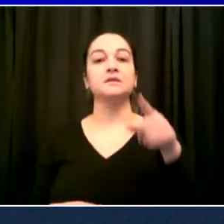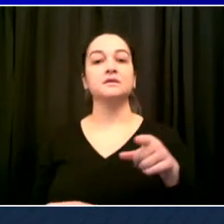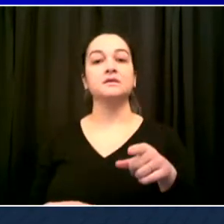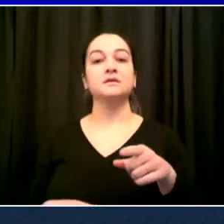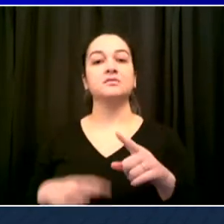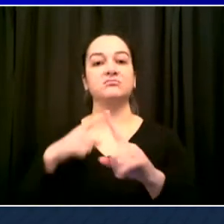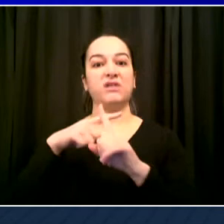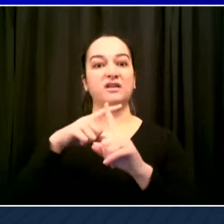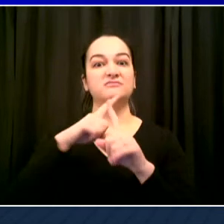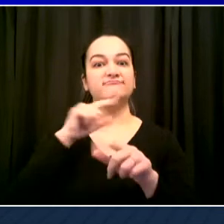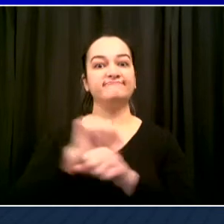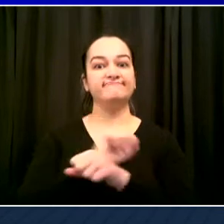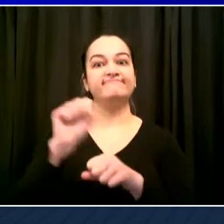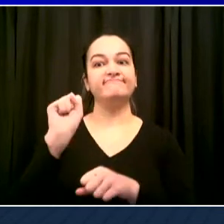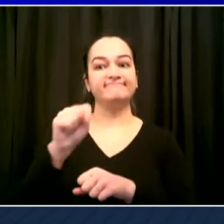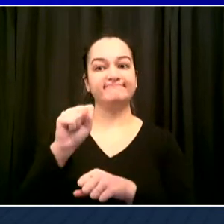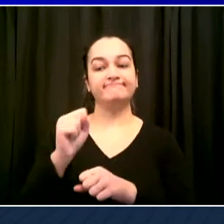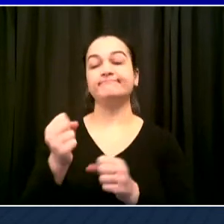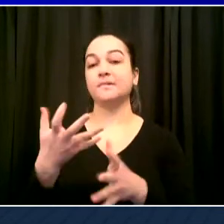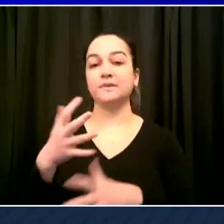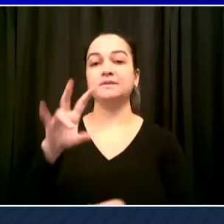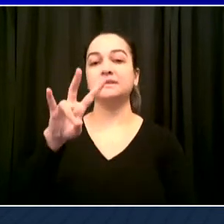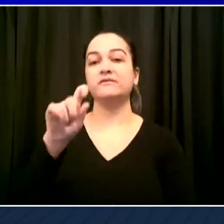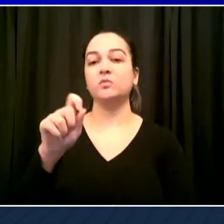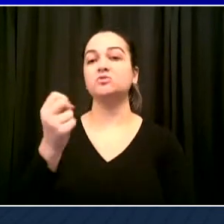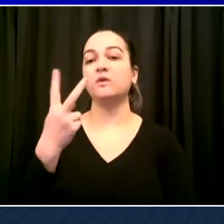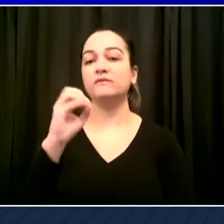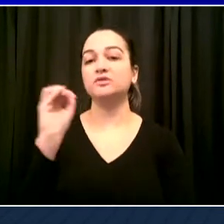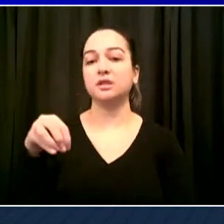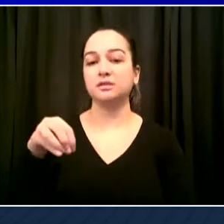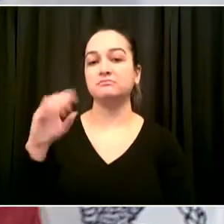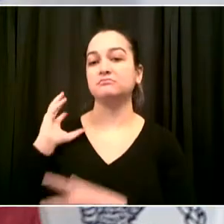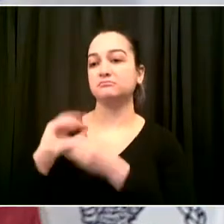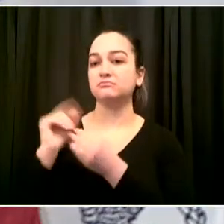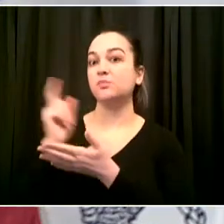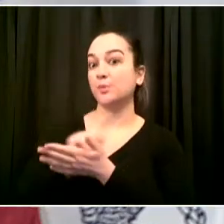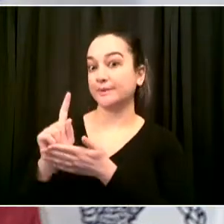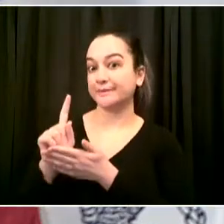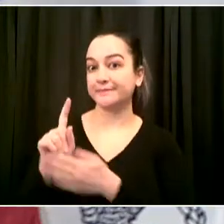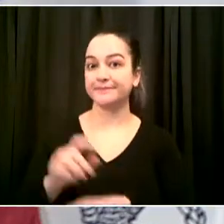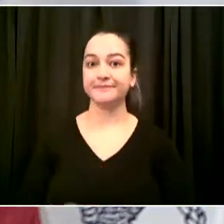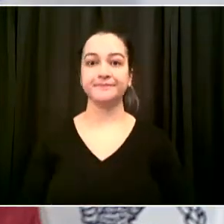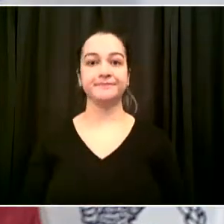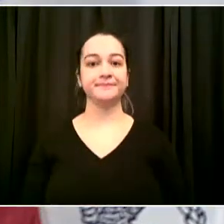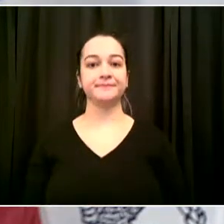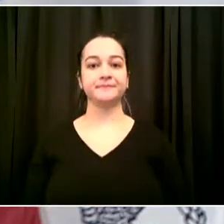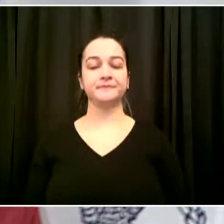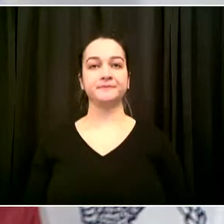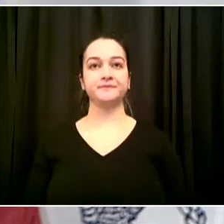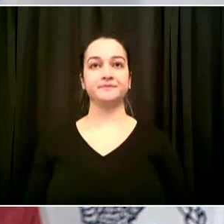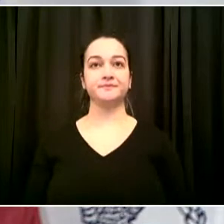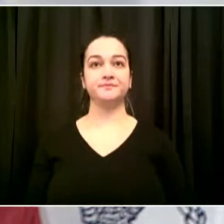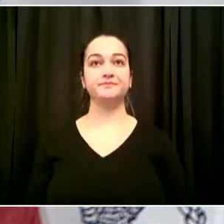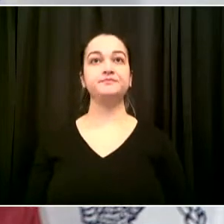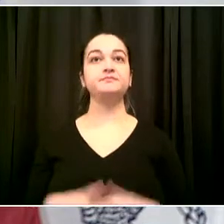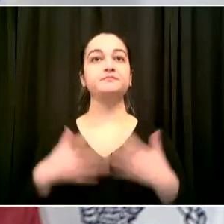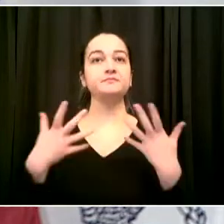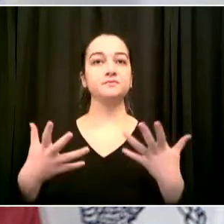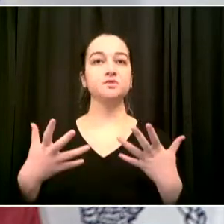HOSPITALIZATION RATES 4.15 PER NEW REPORTED CASES ON A SEVEN DAY AVERAGE, 3158 CASES, 3% PEOPLE TESTING CITYWIDE